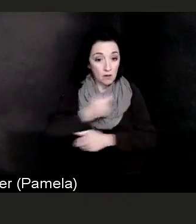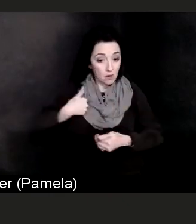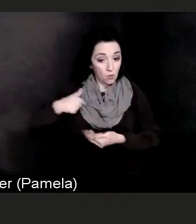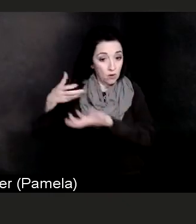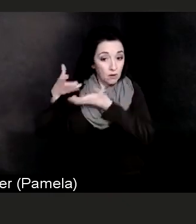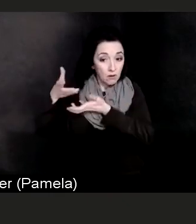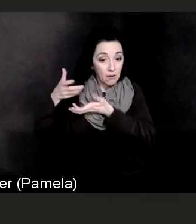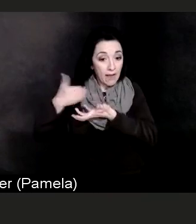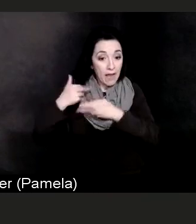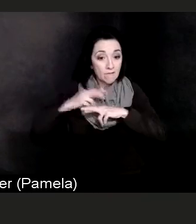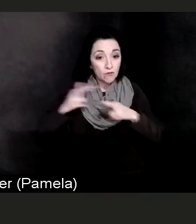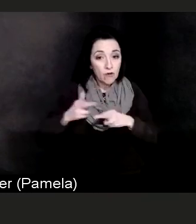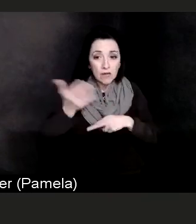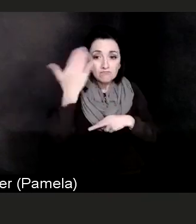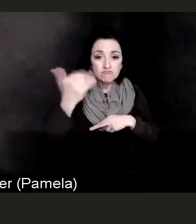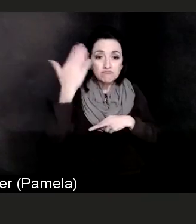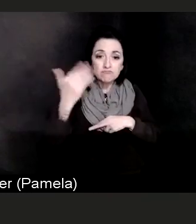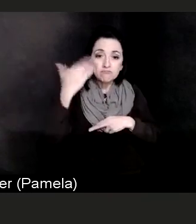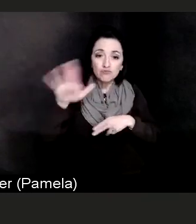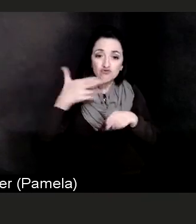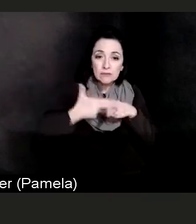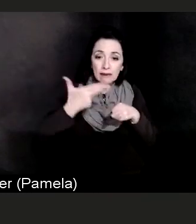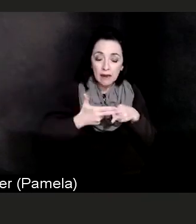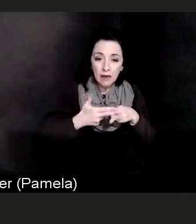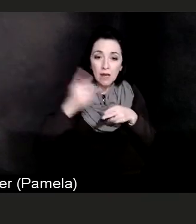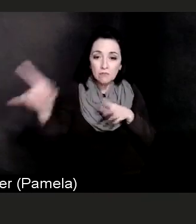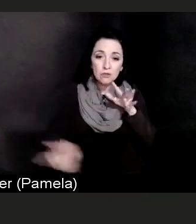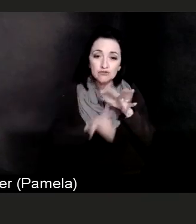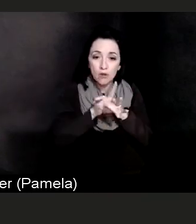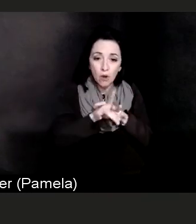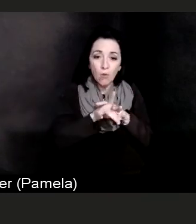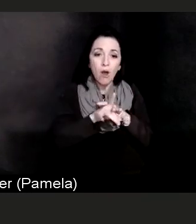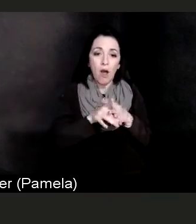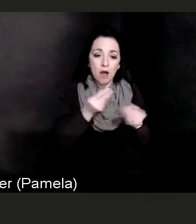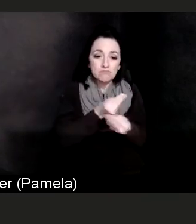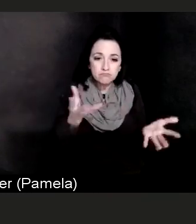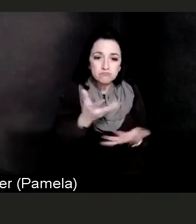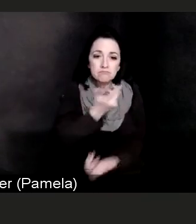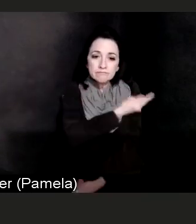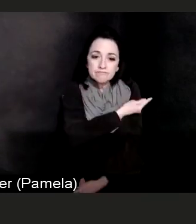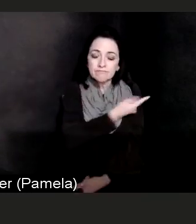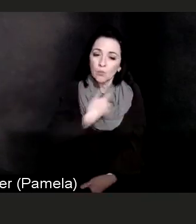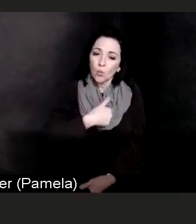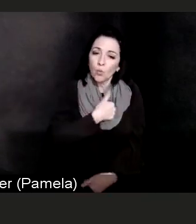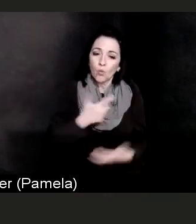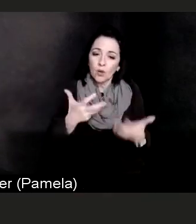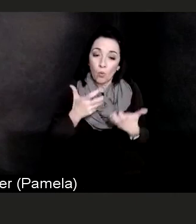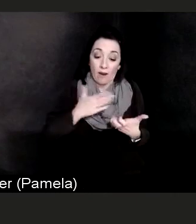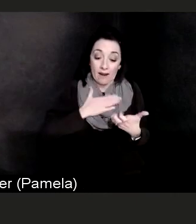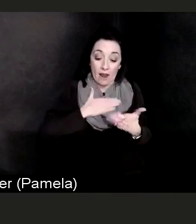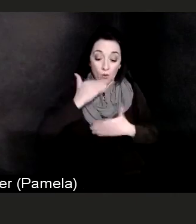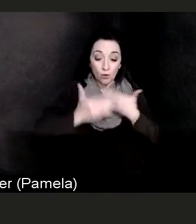And so we're working to continue to improve this process as we do this. Here's what I do know,